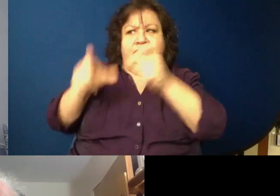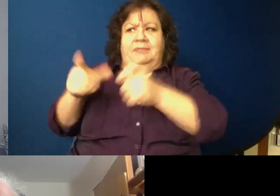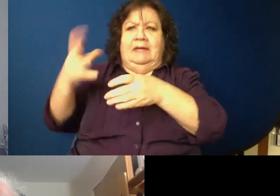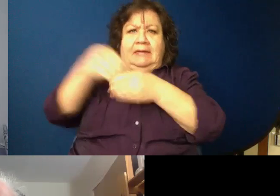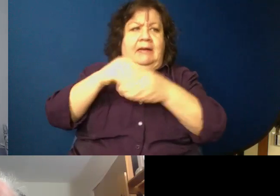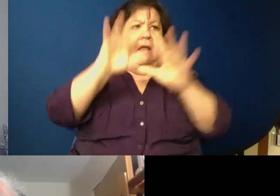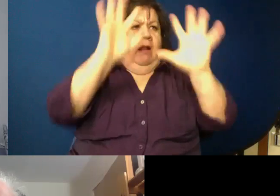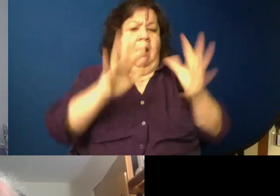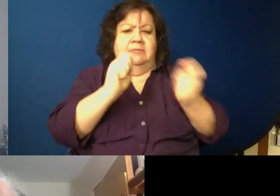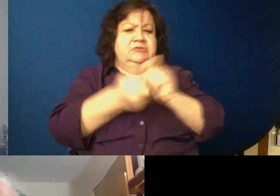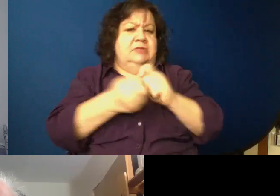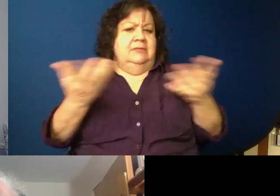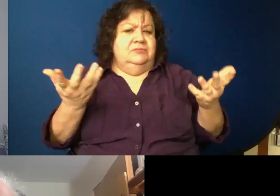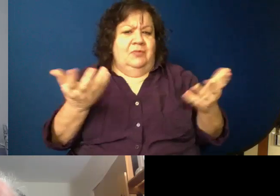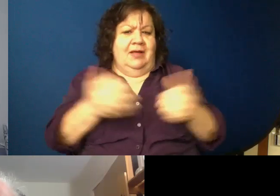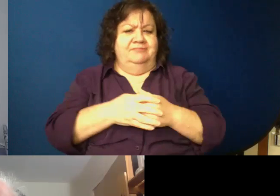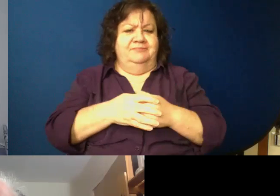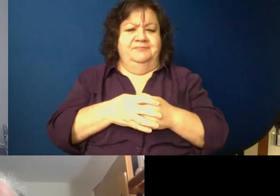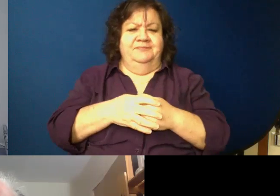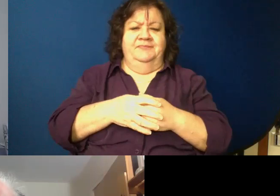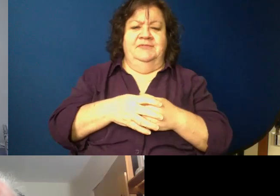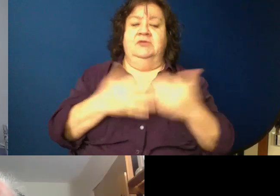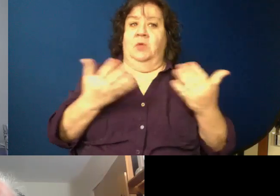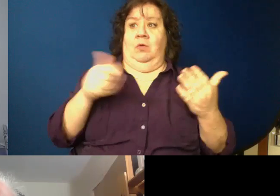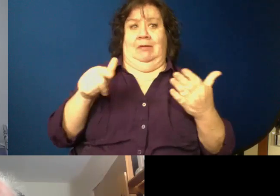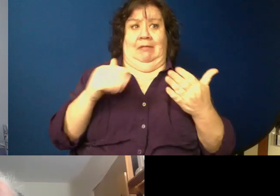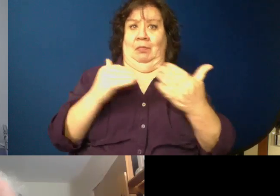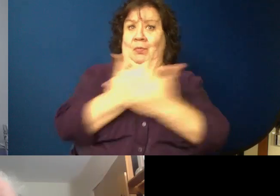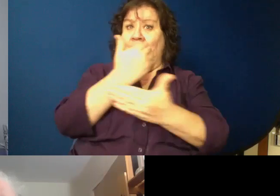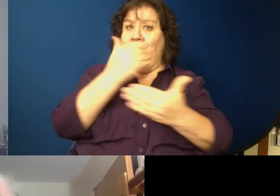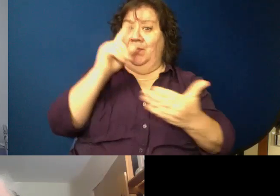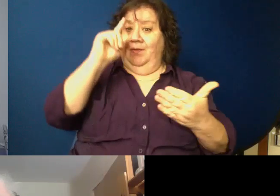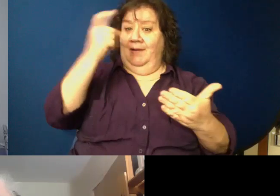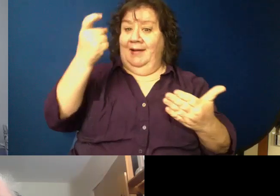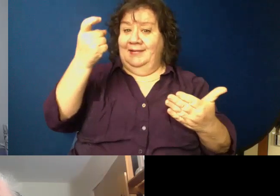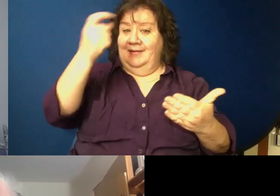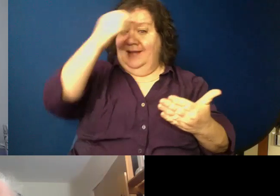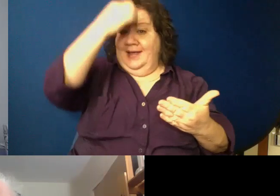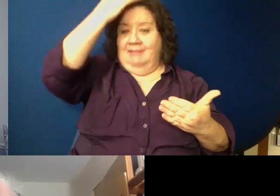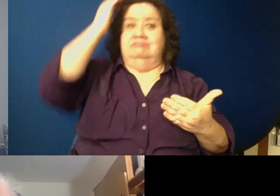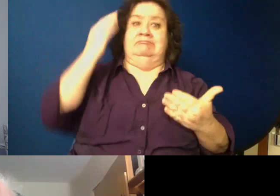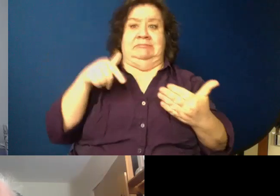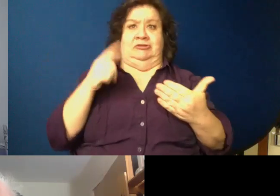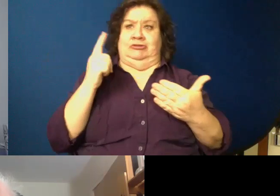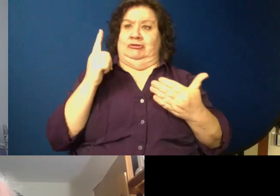are just starting to be active on that it's not very old not as old as other topics but